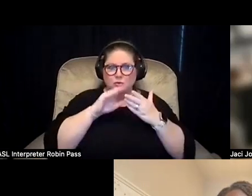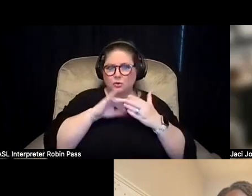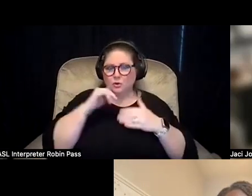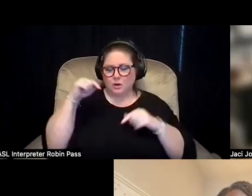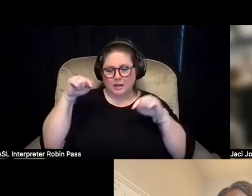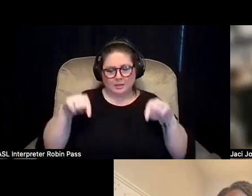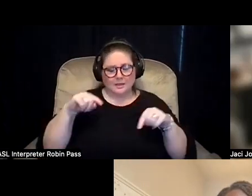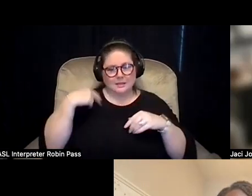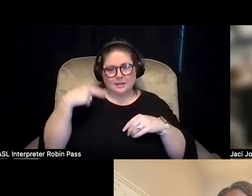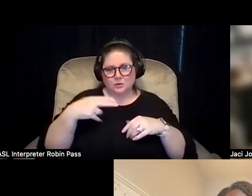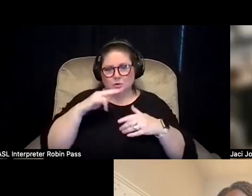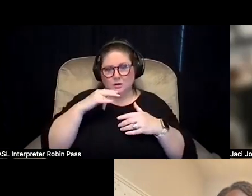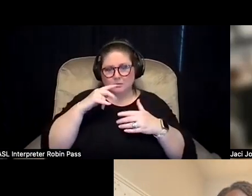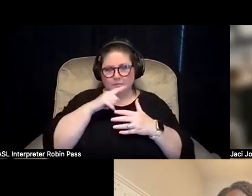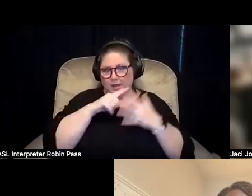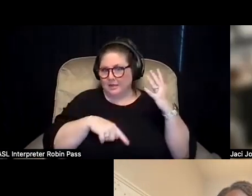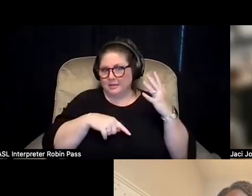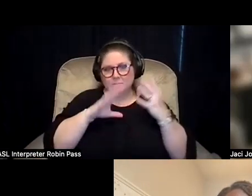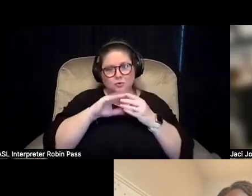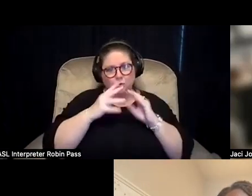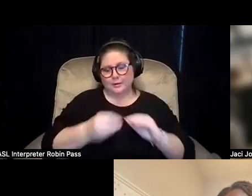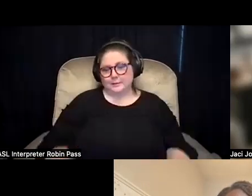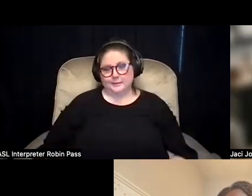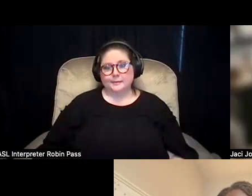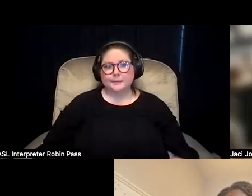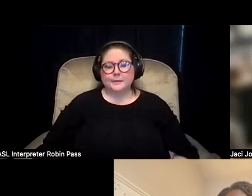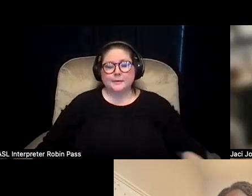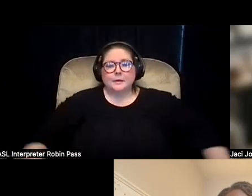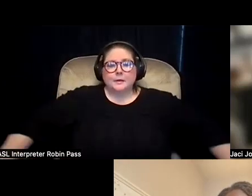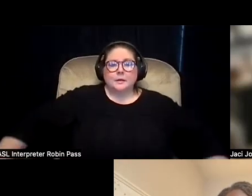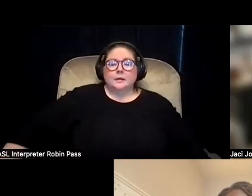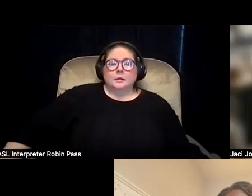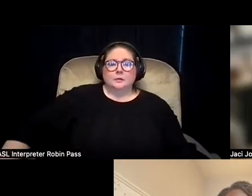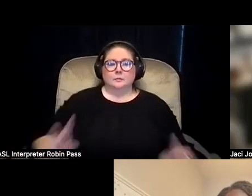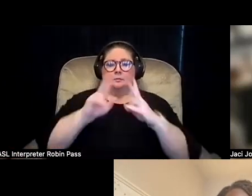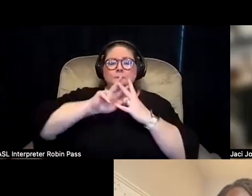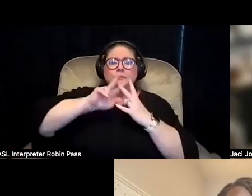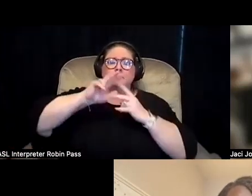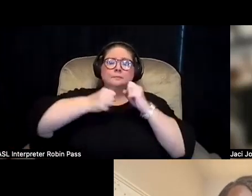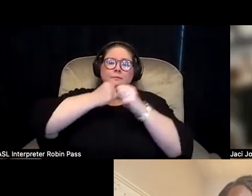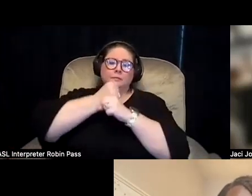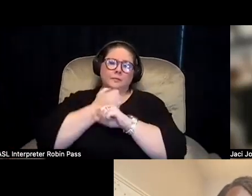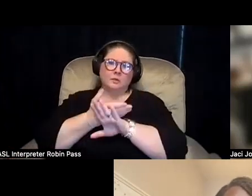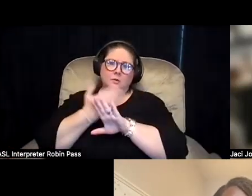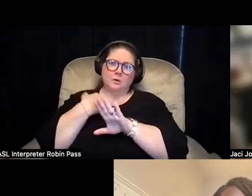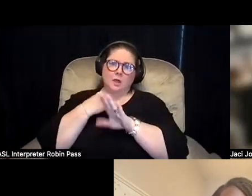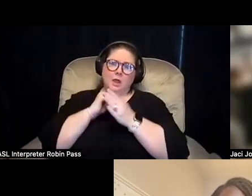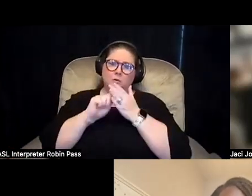stories um a couple years ago i wrote about the importance of learning local history as